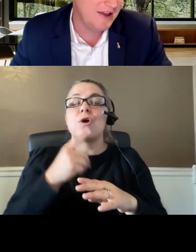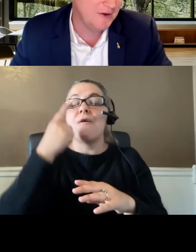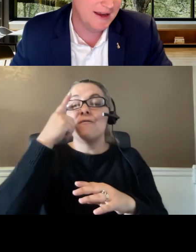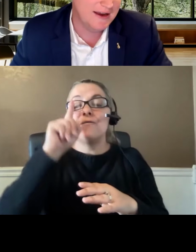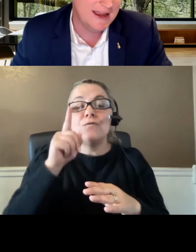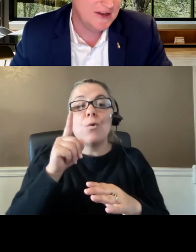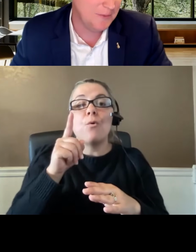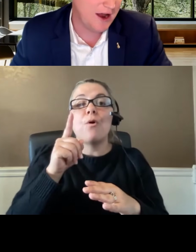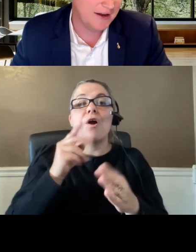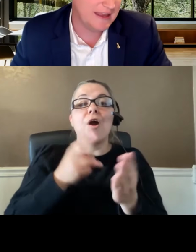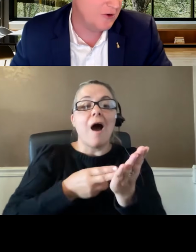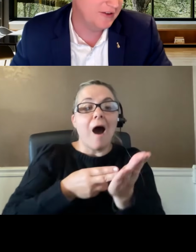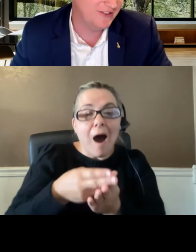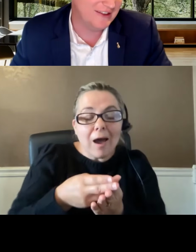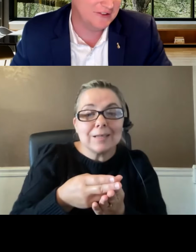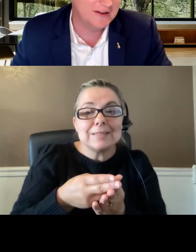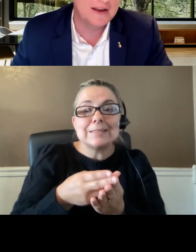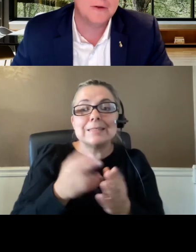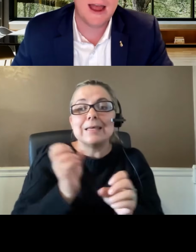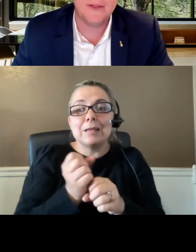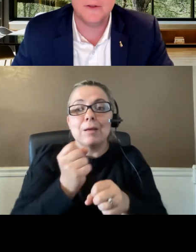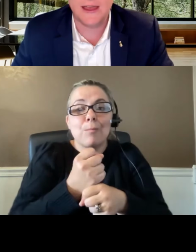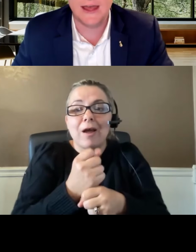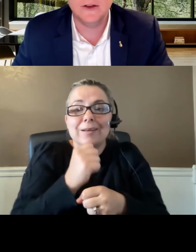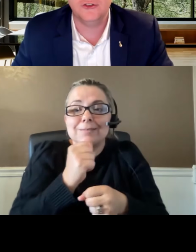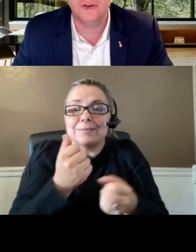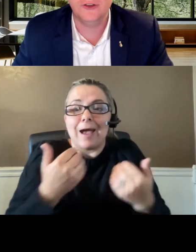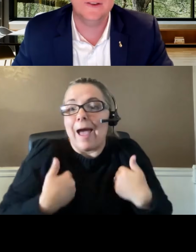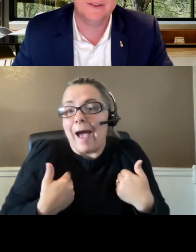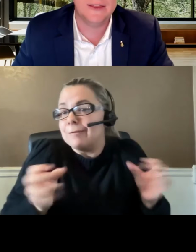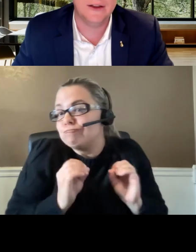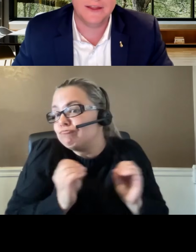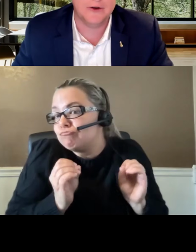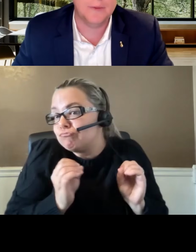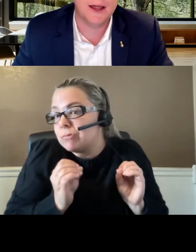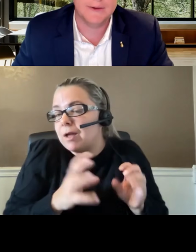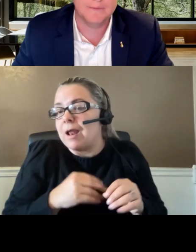evaluate in your product, they don't exist, rather than you're choosing to say they don't apply.